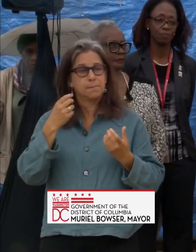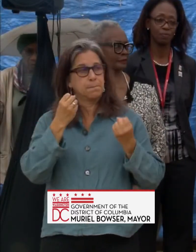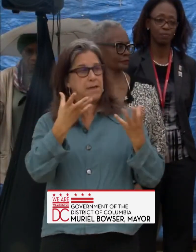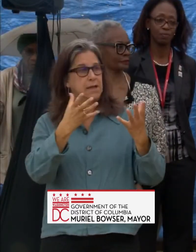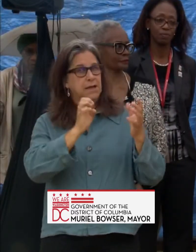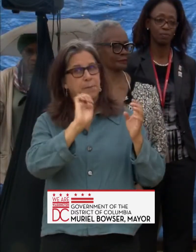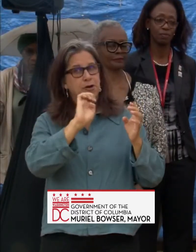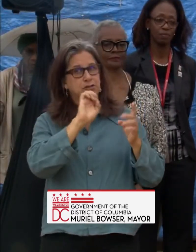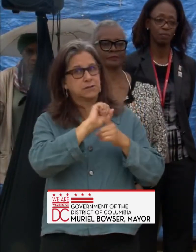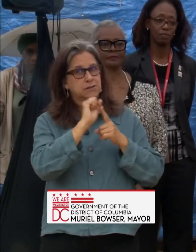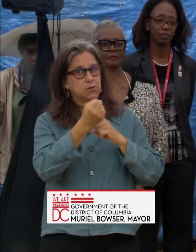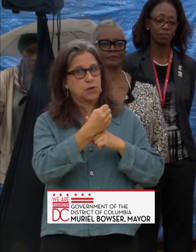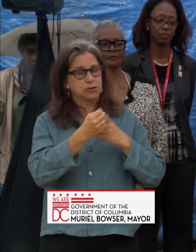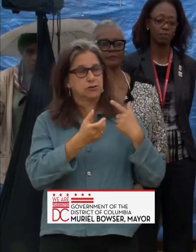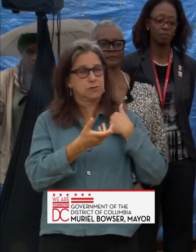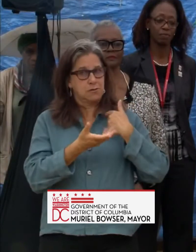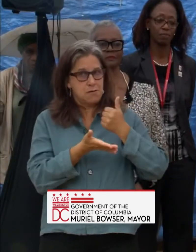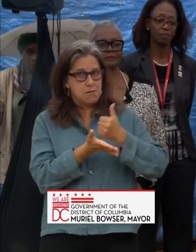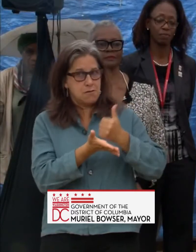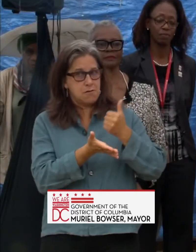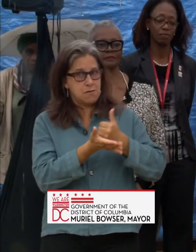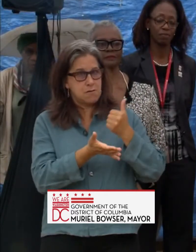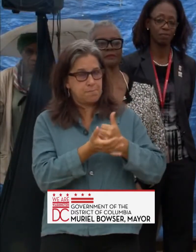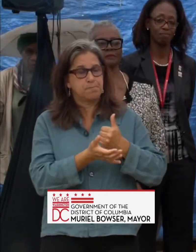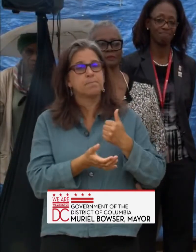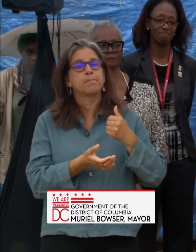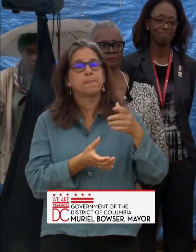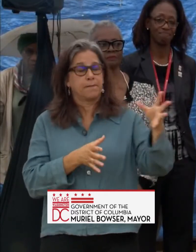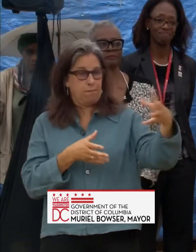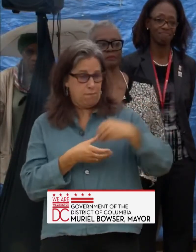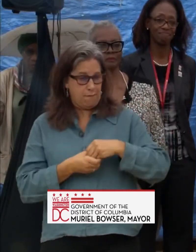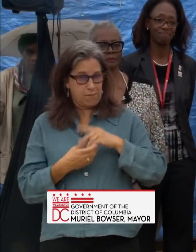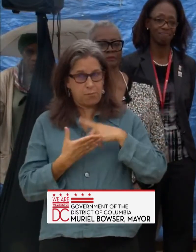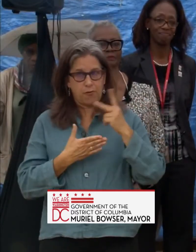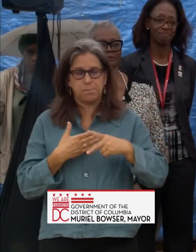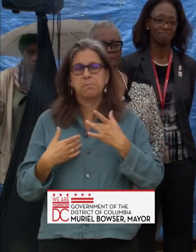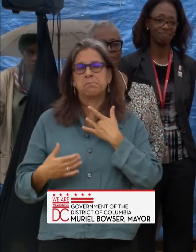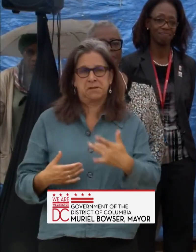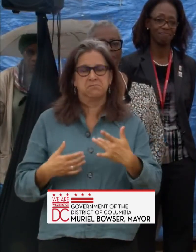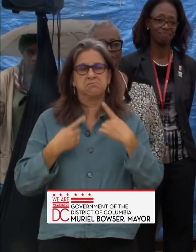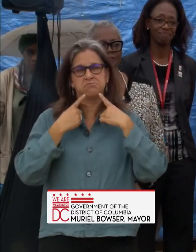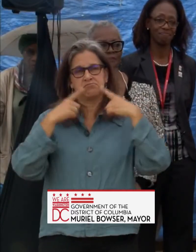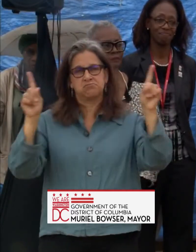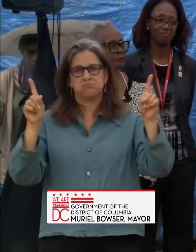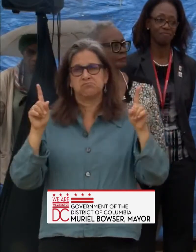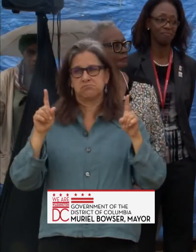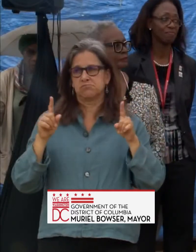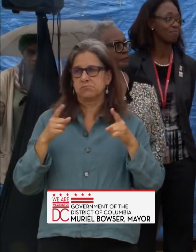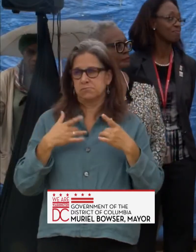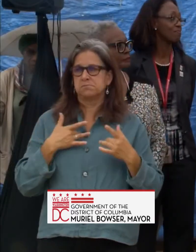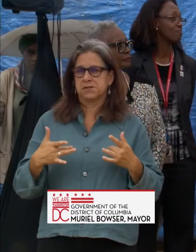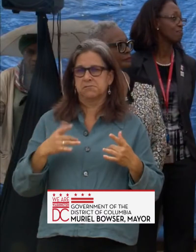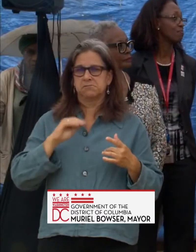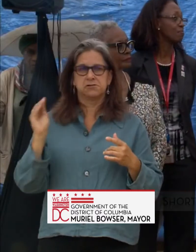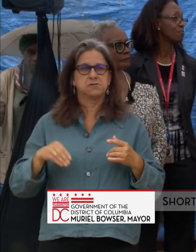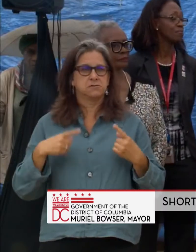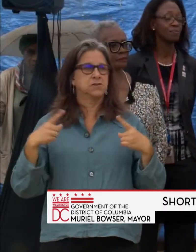ON THEIR WAY TO SAFE AND AFFORDABLE PERMANENT HOUSING.